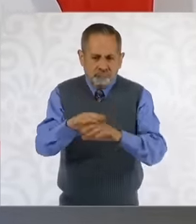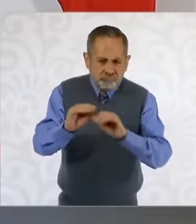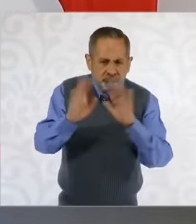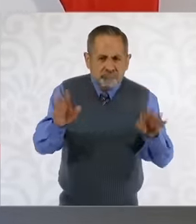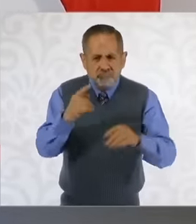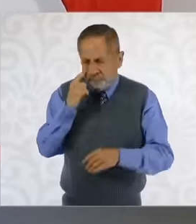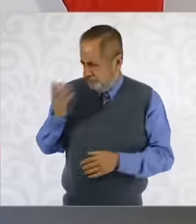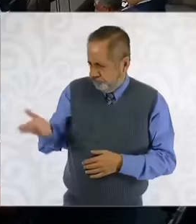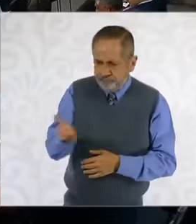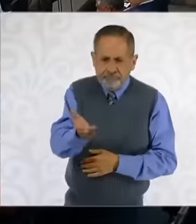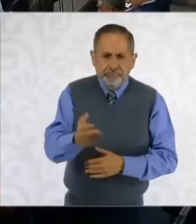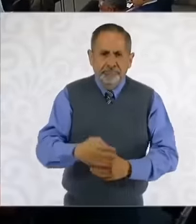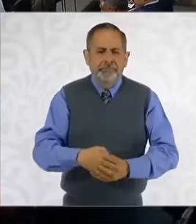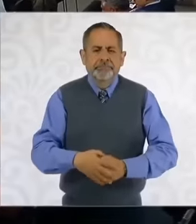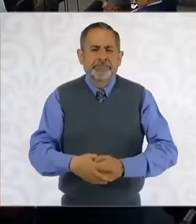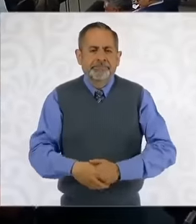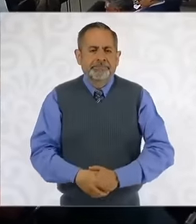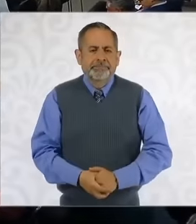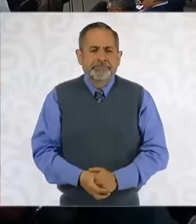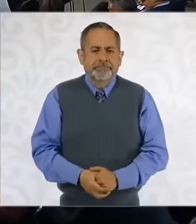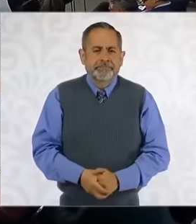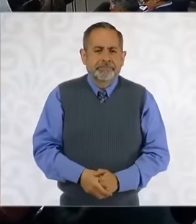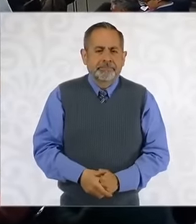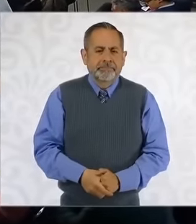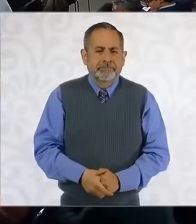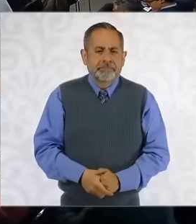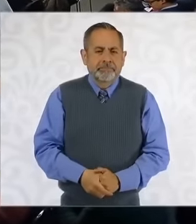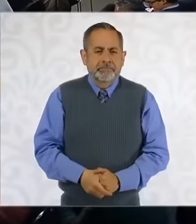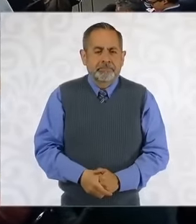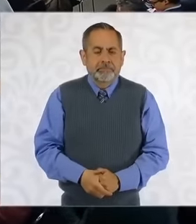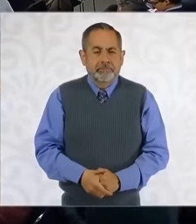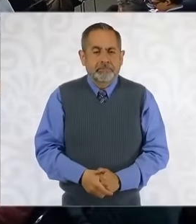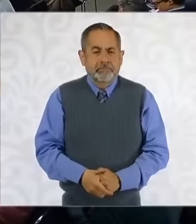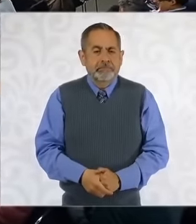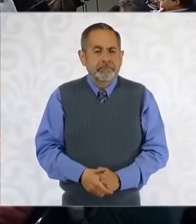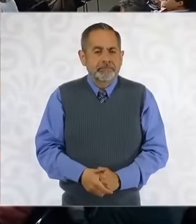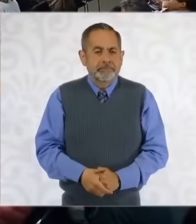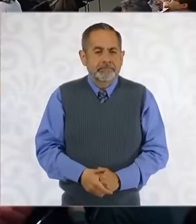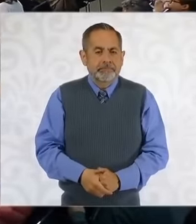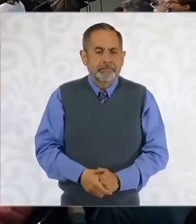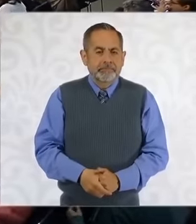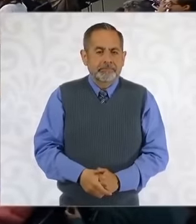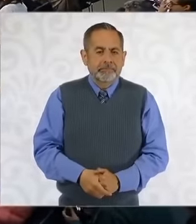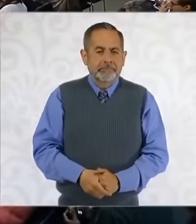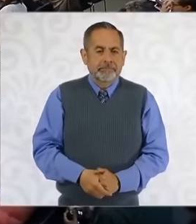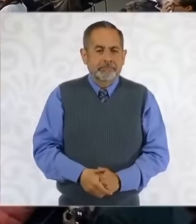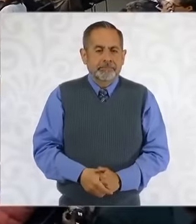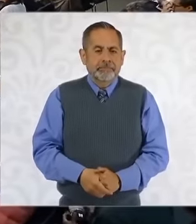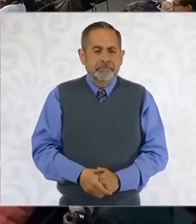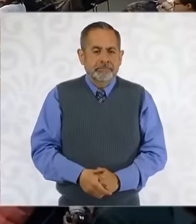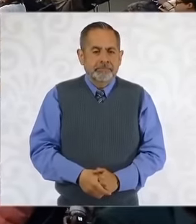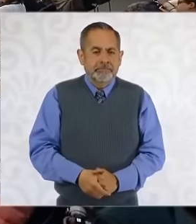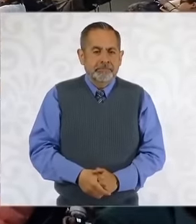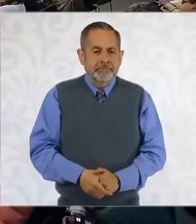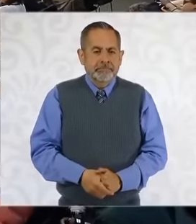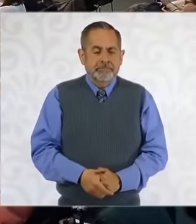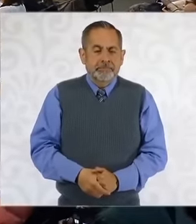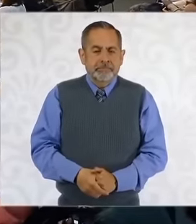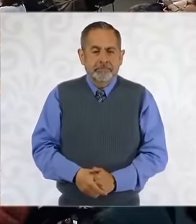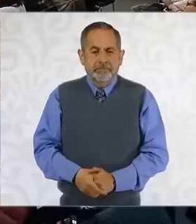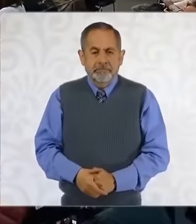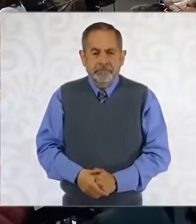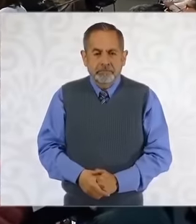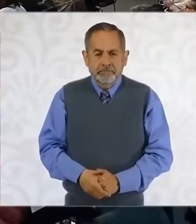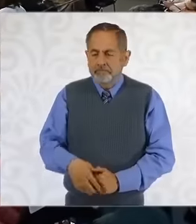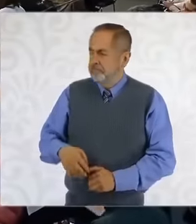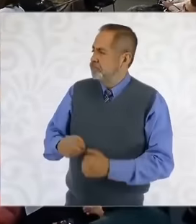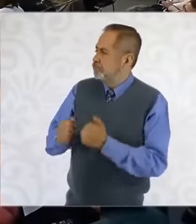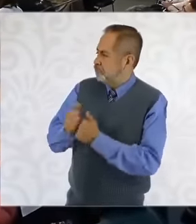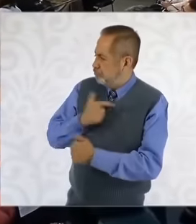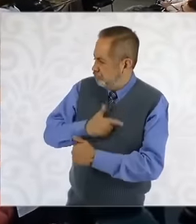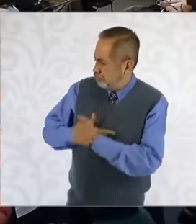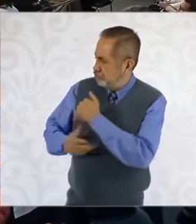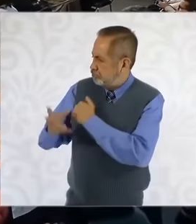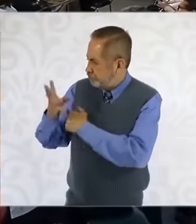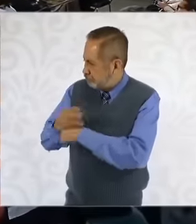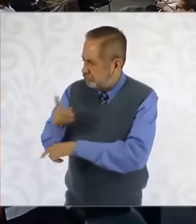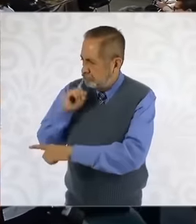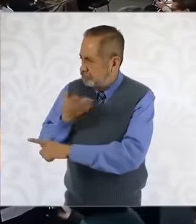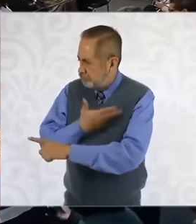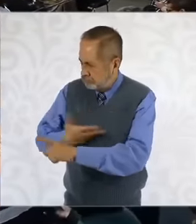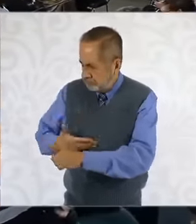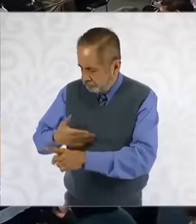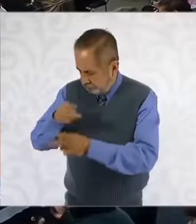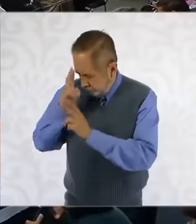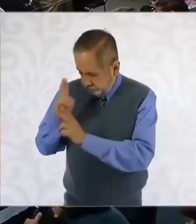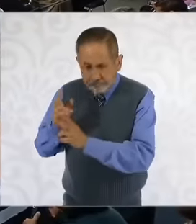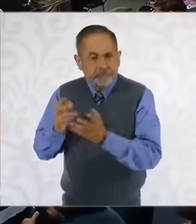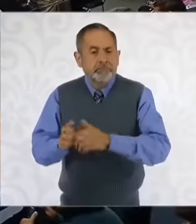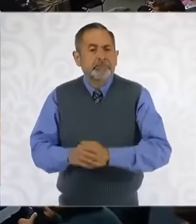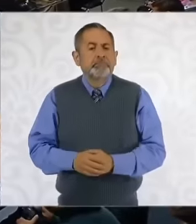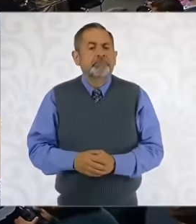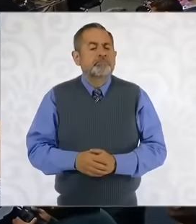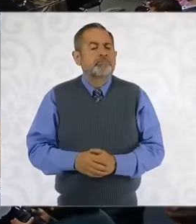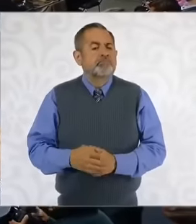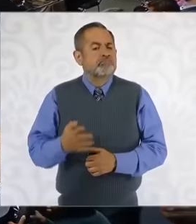Raúl with great pleasure with your Venia, Madam President, an honor, good morning to all